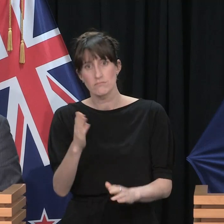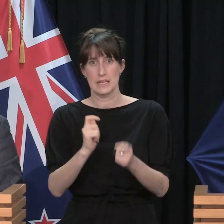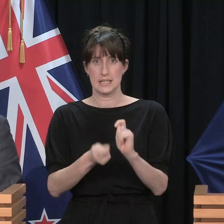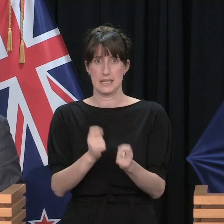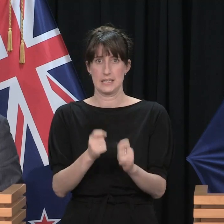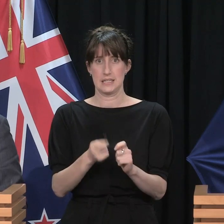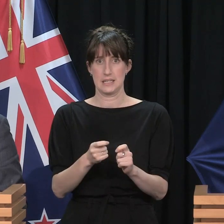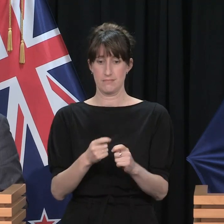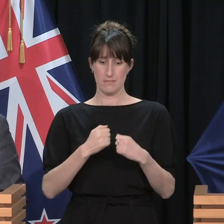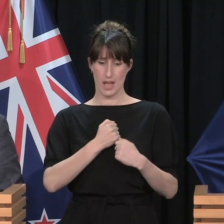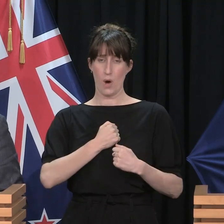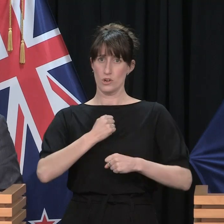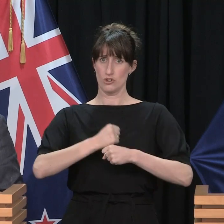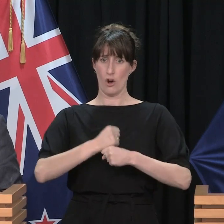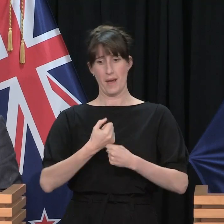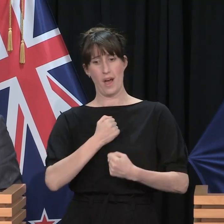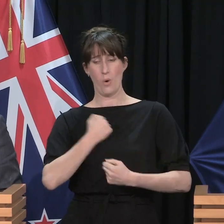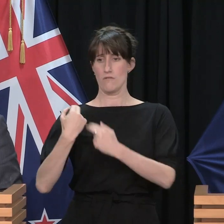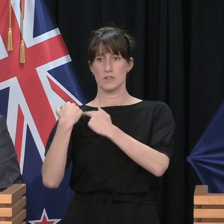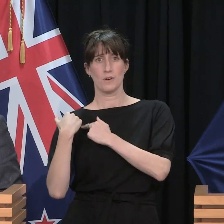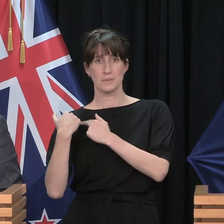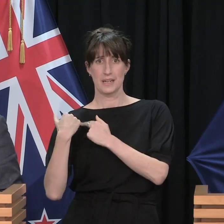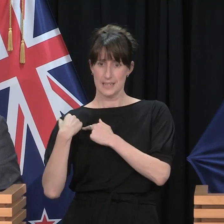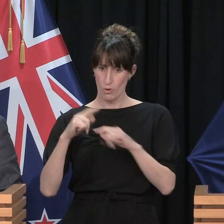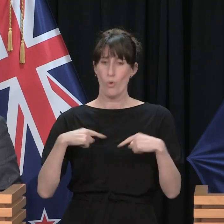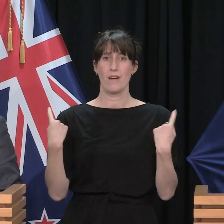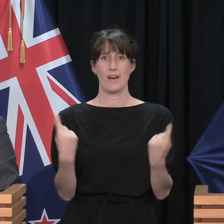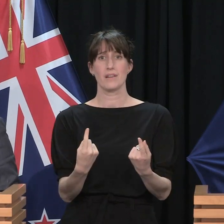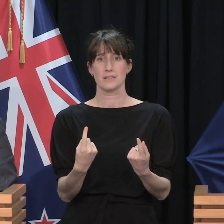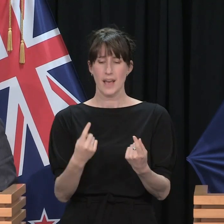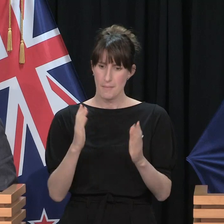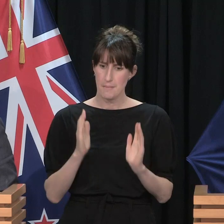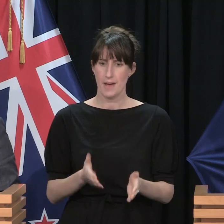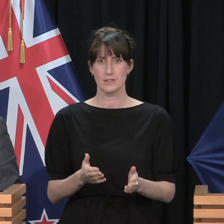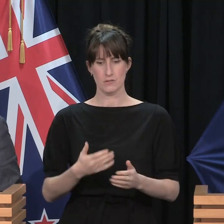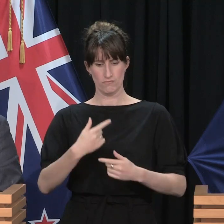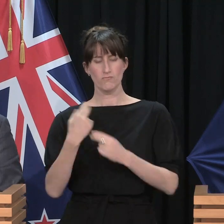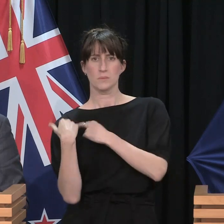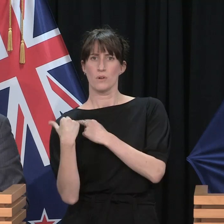part of our obligations, collectively, as part of the